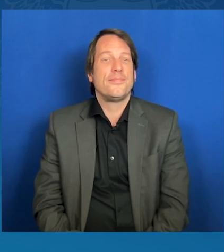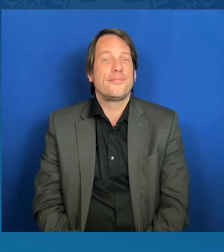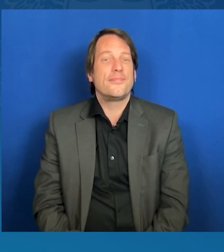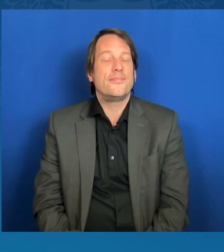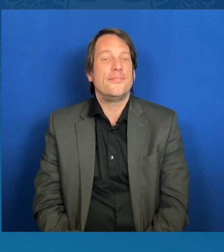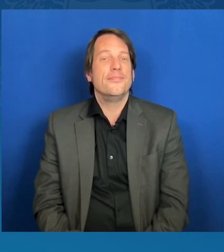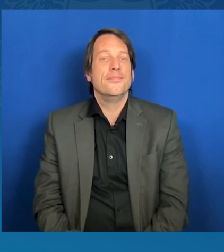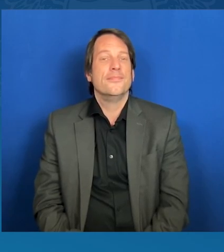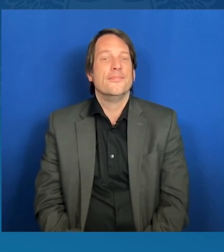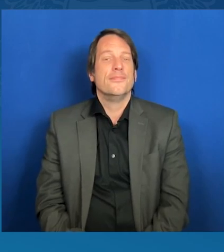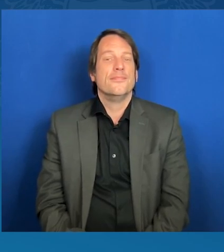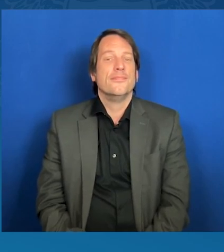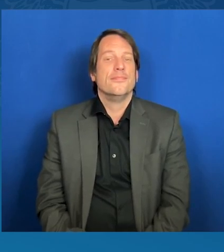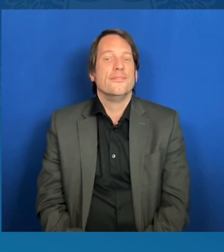the special counsel's report is fair?